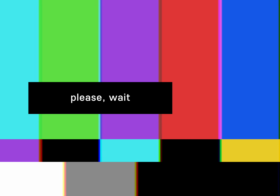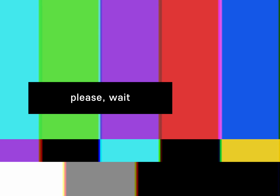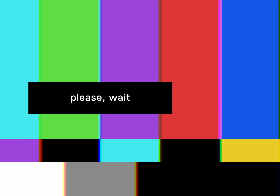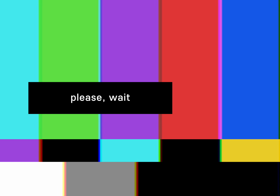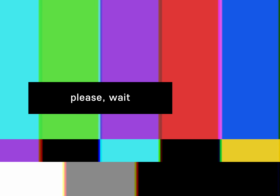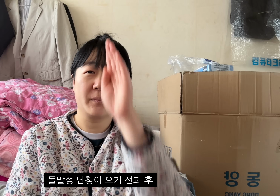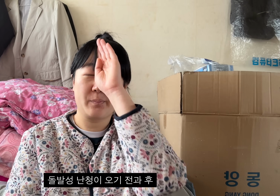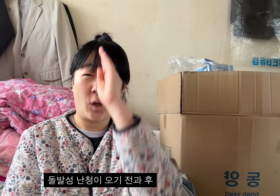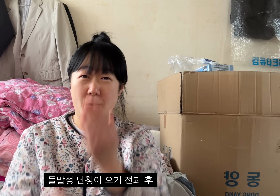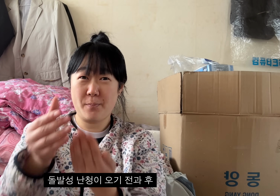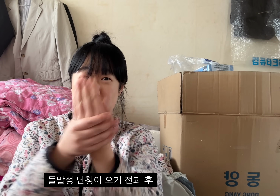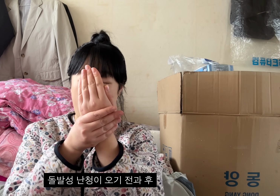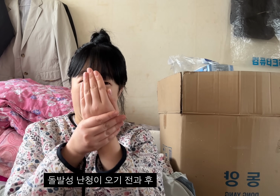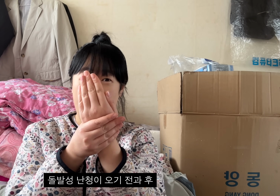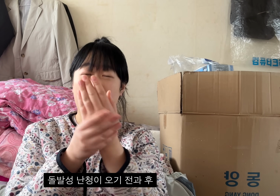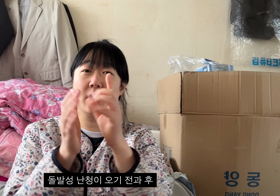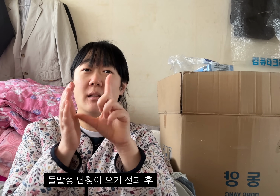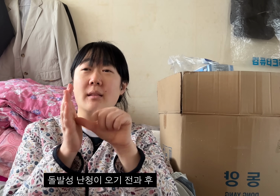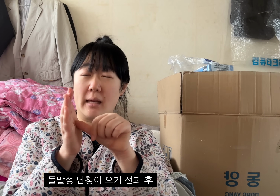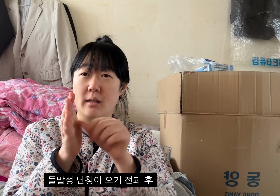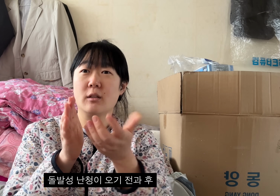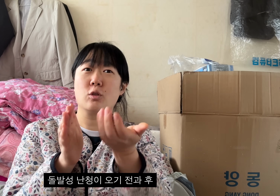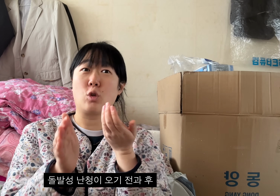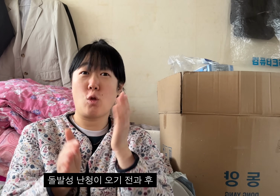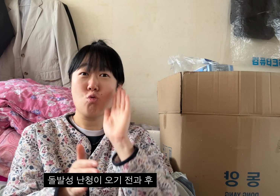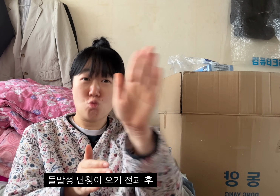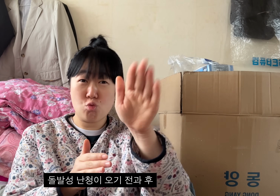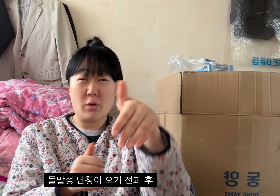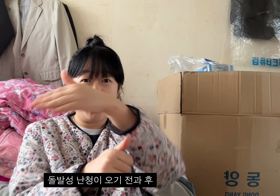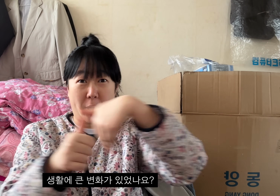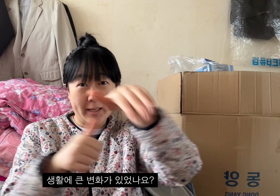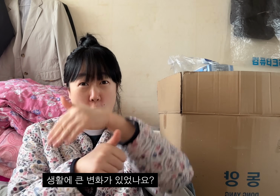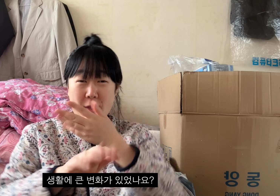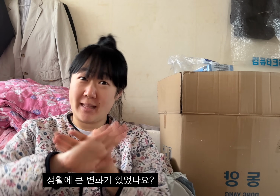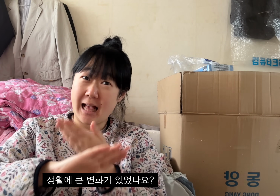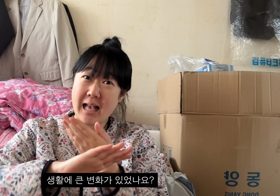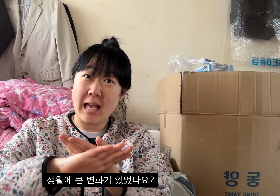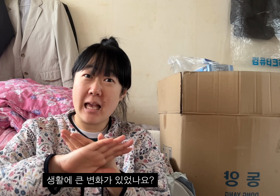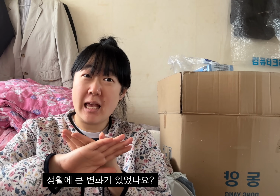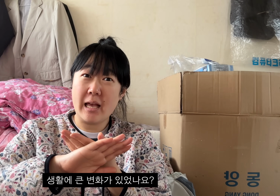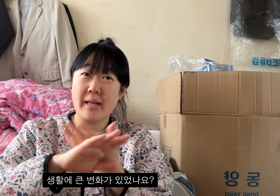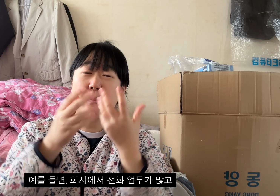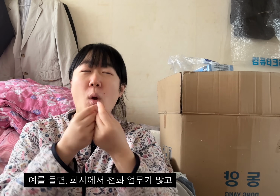(adjusting the camera) So, did sudden hearing loss change your daily life?